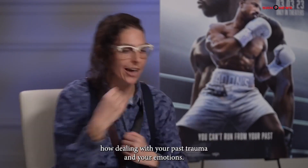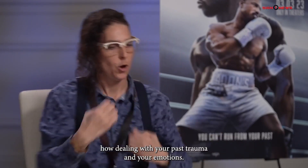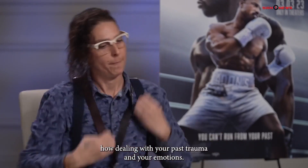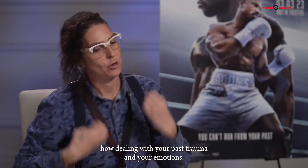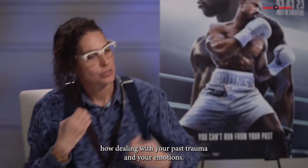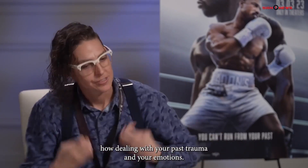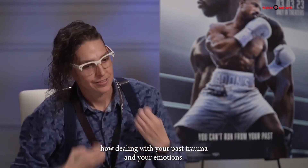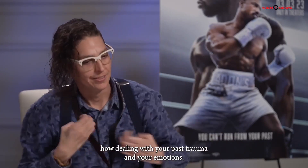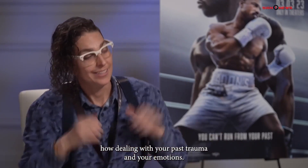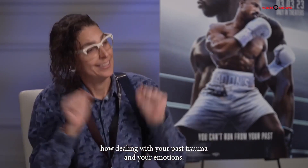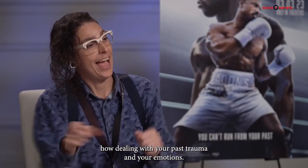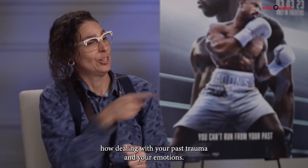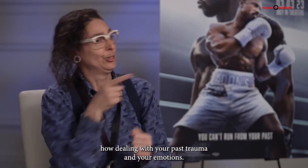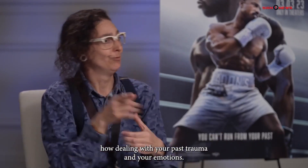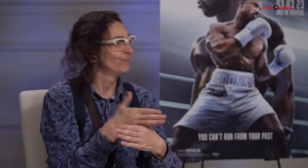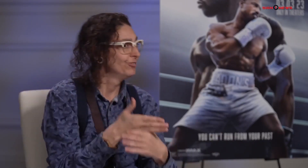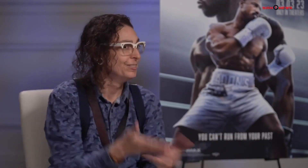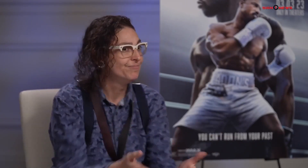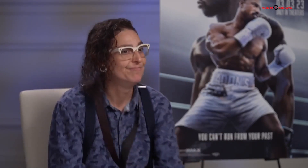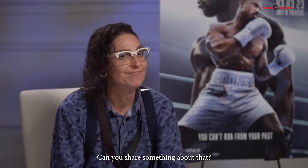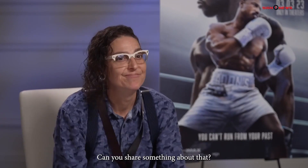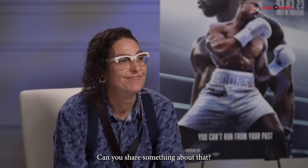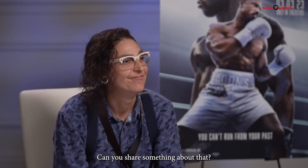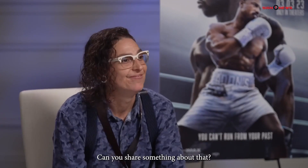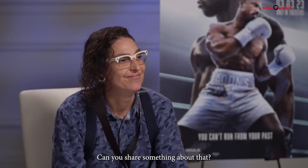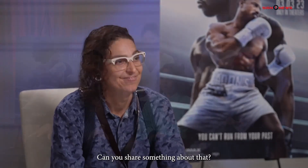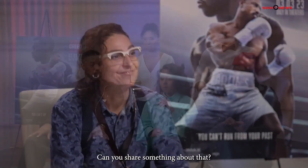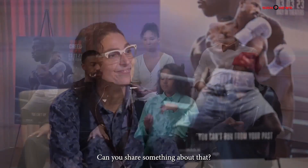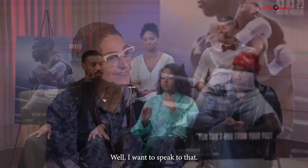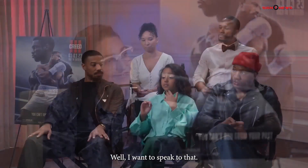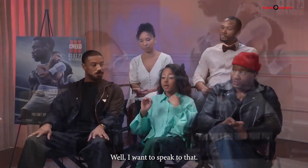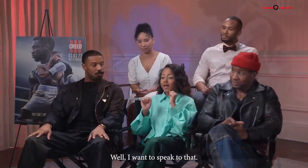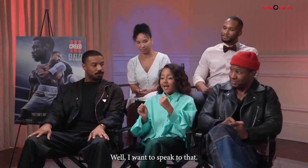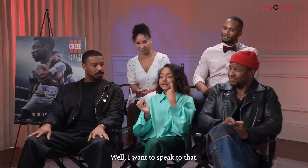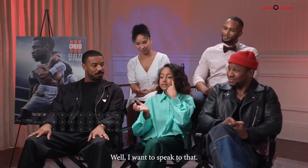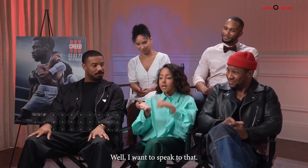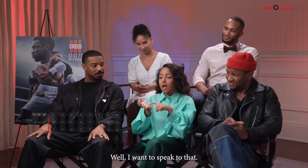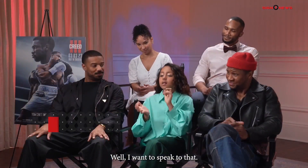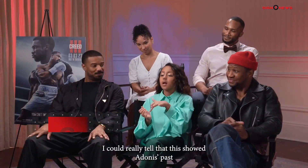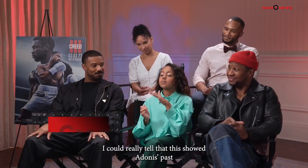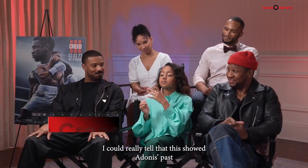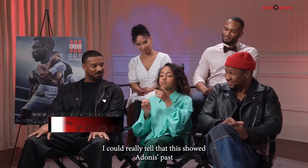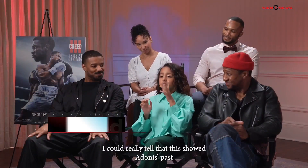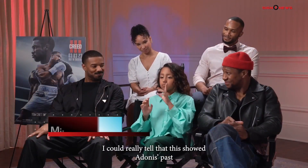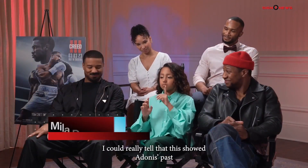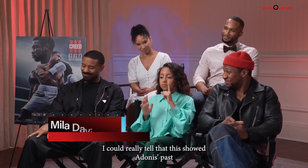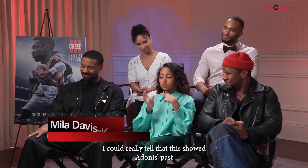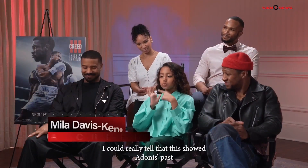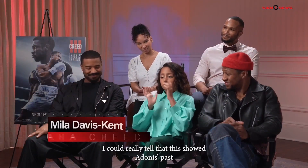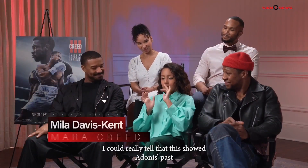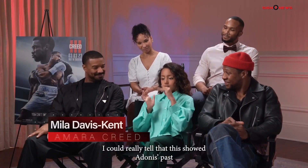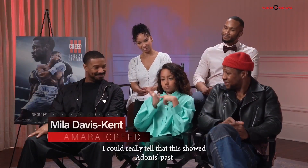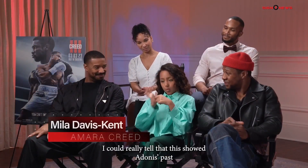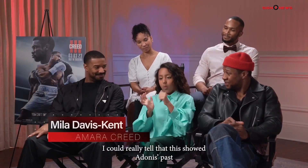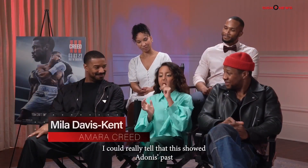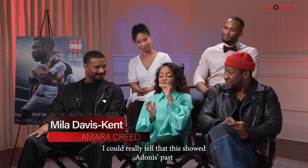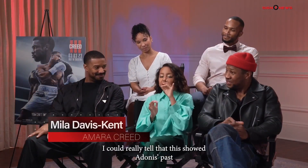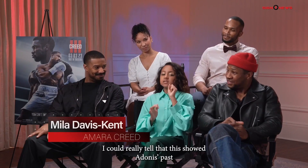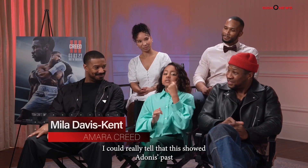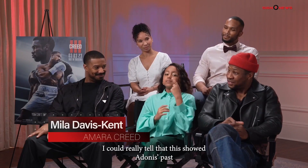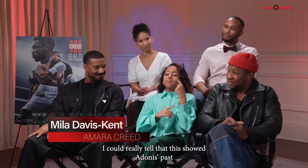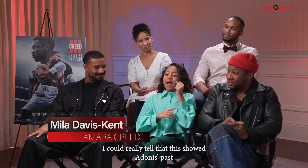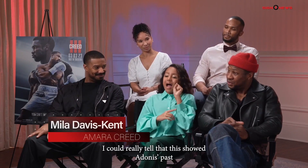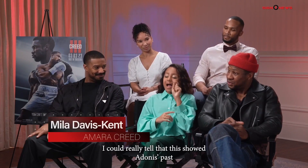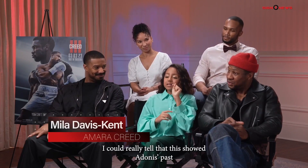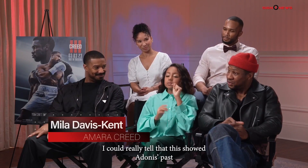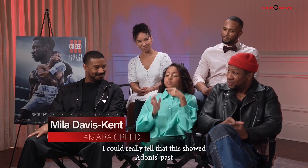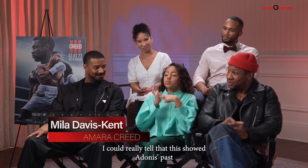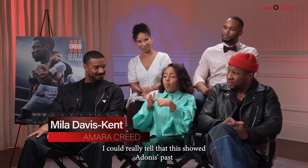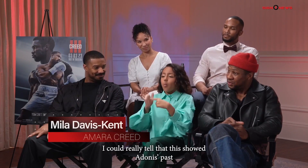missing in 1987 both cases are still under investigation authorities in Kentucky say